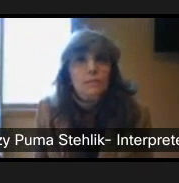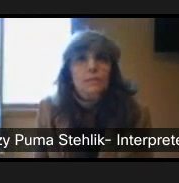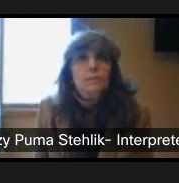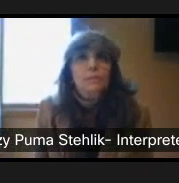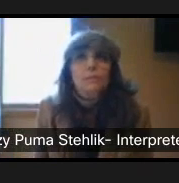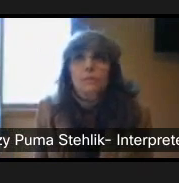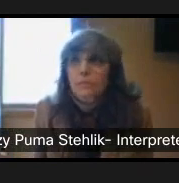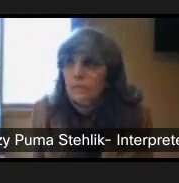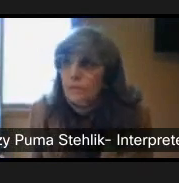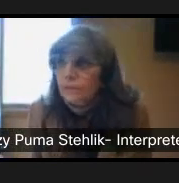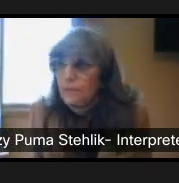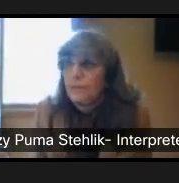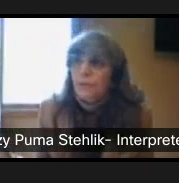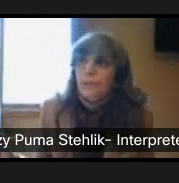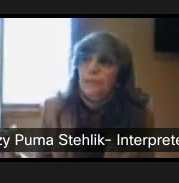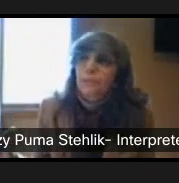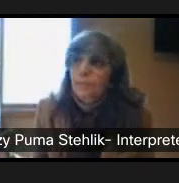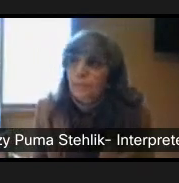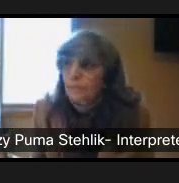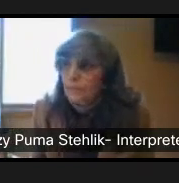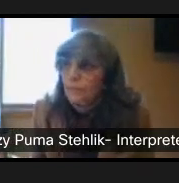Okay, you're kidding K lag I'm saying.